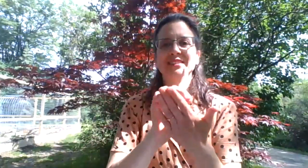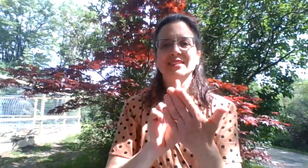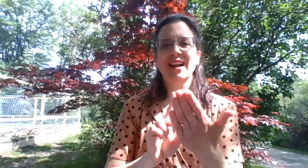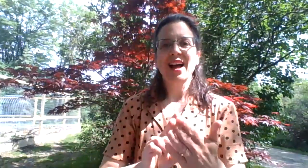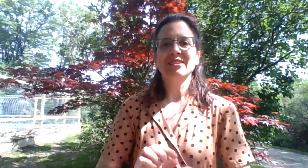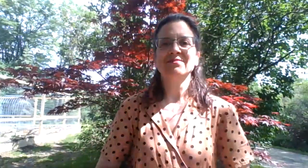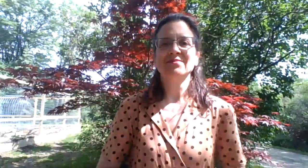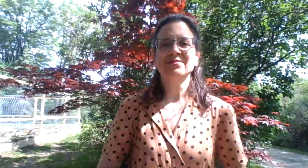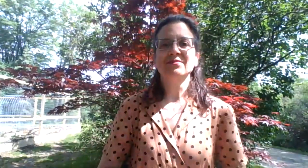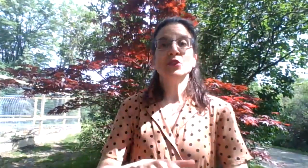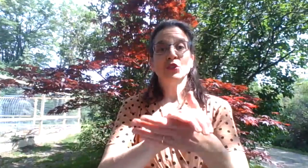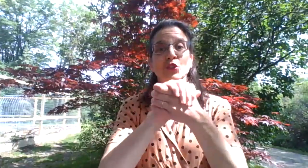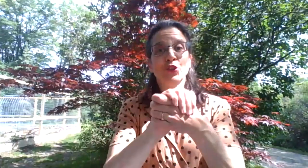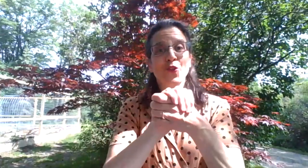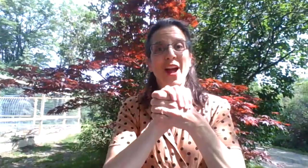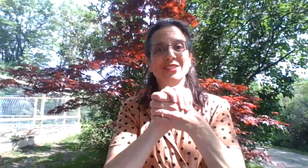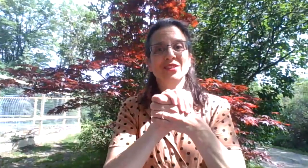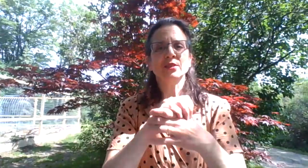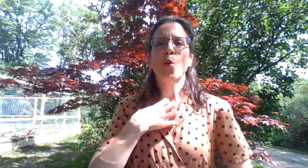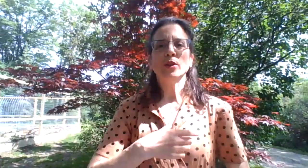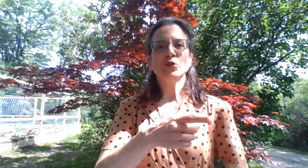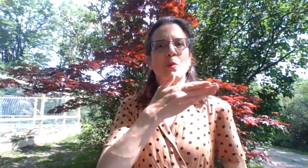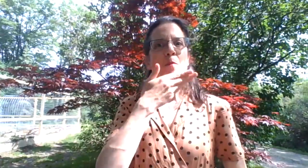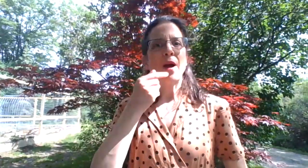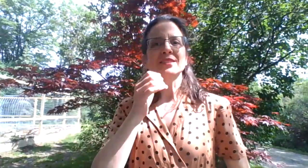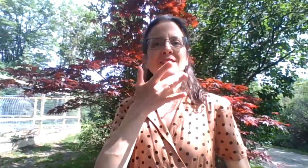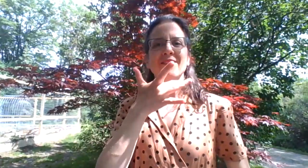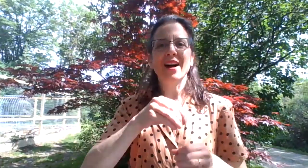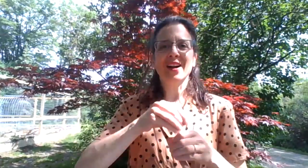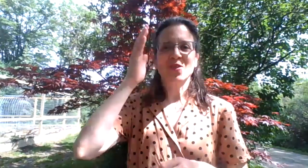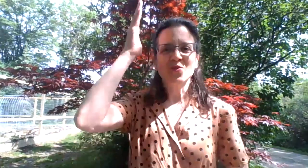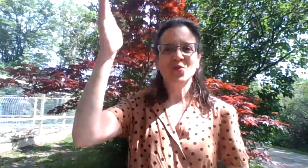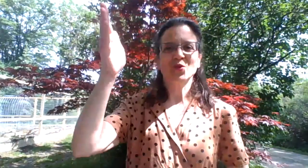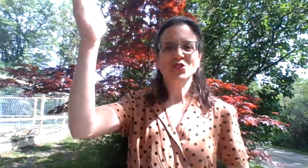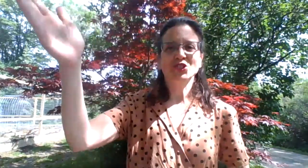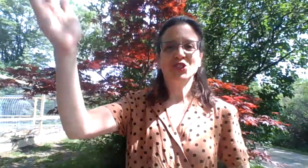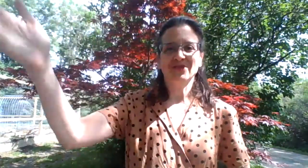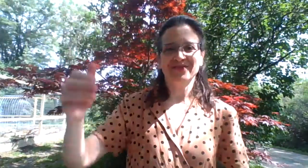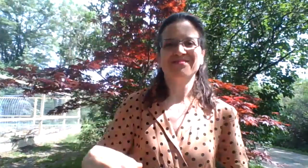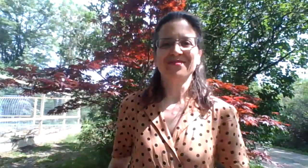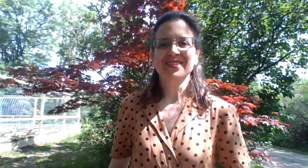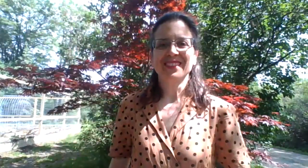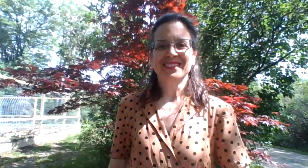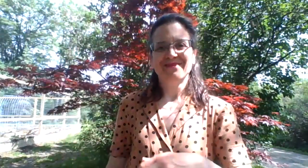Congratulations! I wish you all the best in your future. Bye!